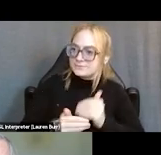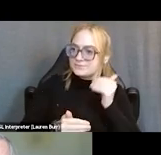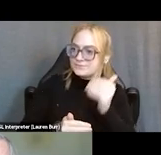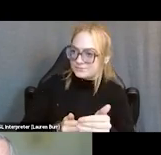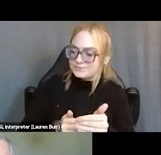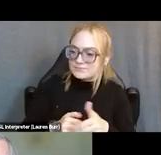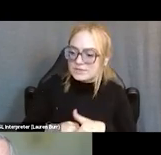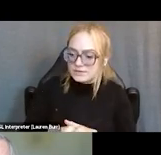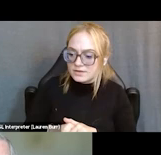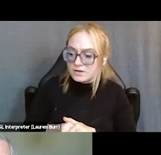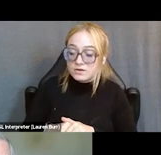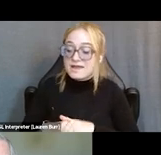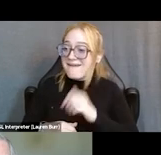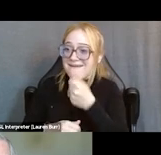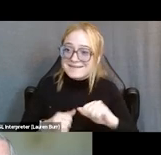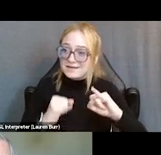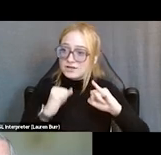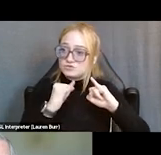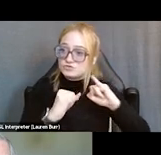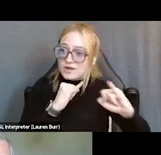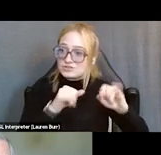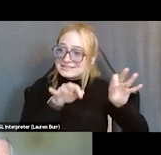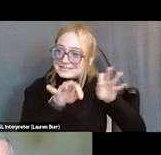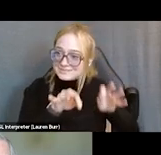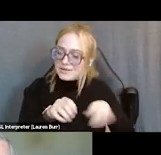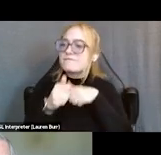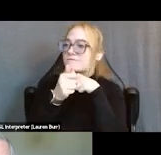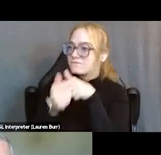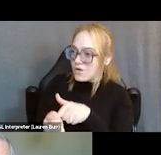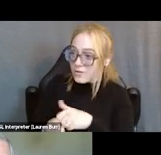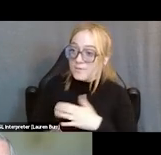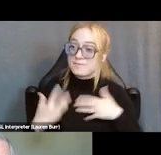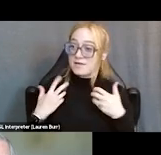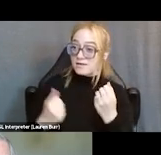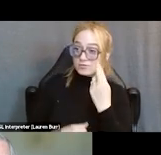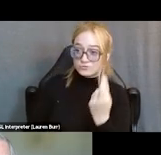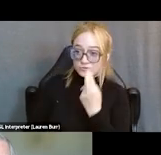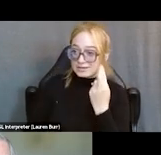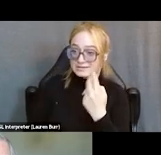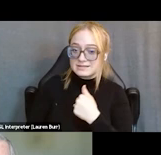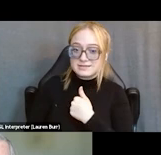and follow instructions. And even, you know, with my health reasons, I can't always be there.